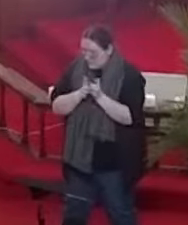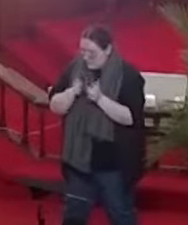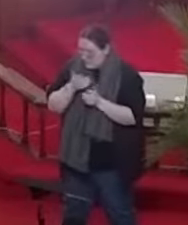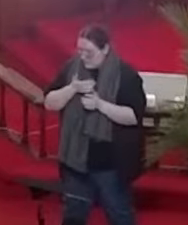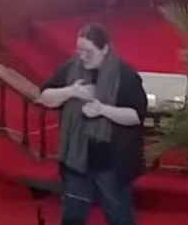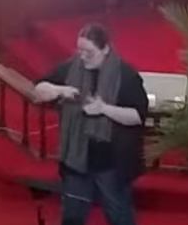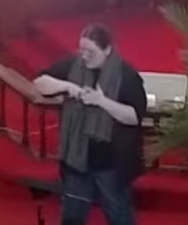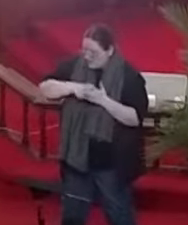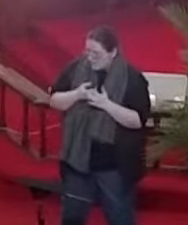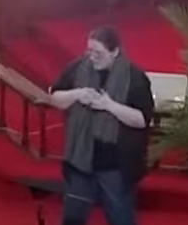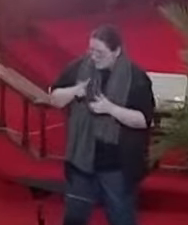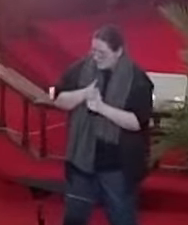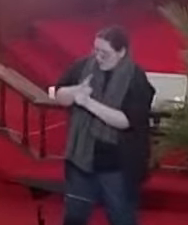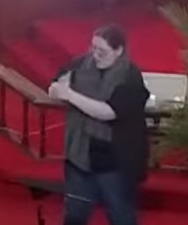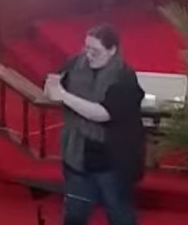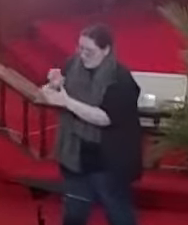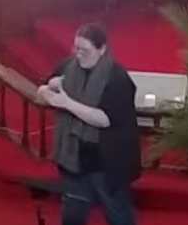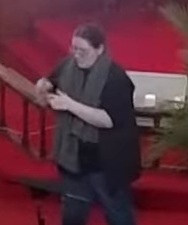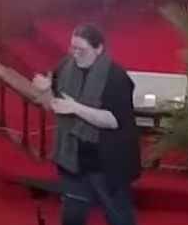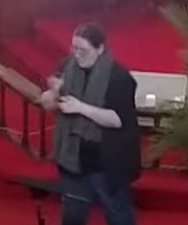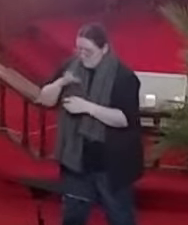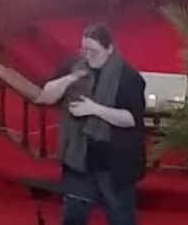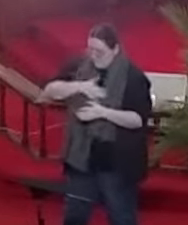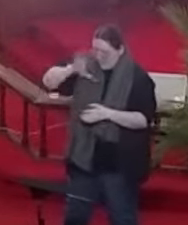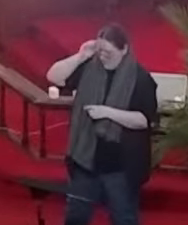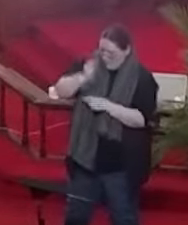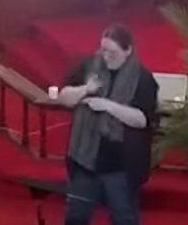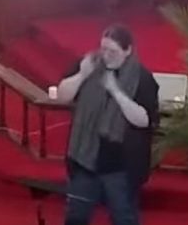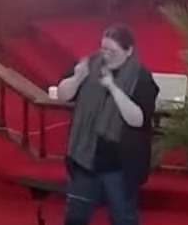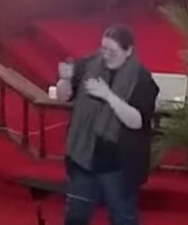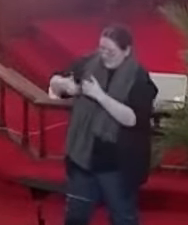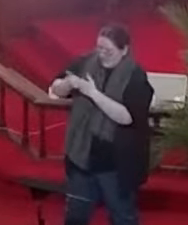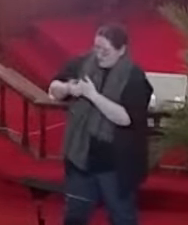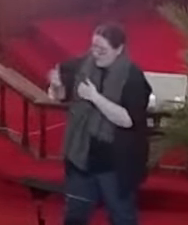I started to run to Him, but my brother, seeing the danger, held me back.